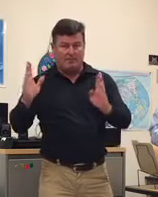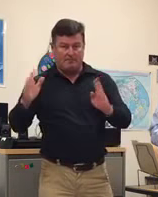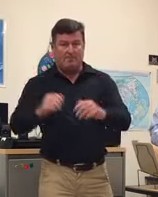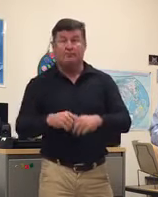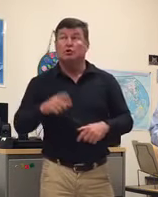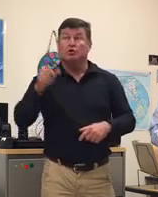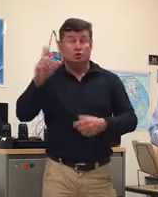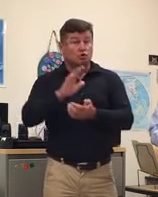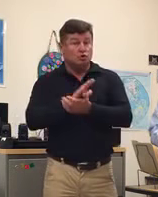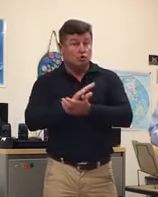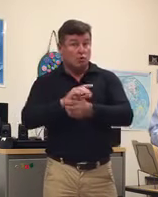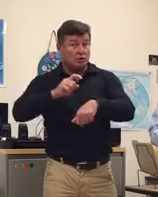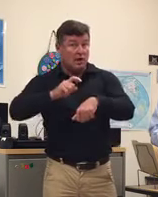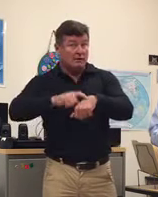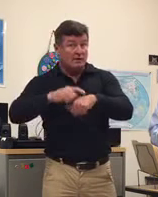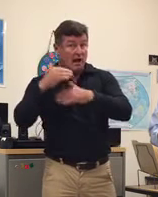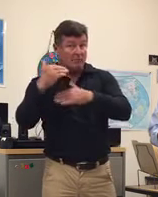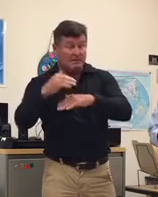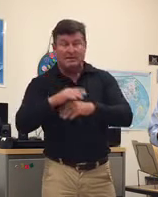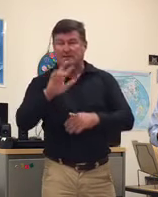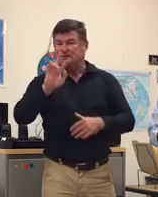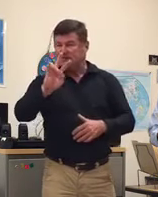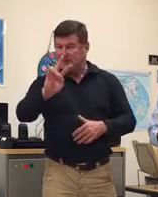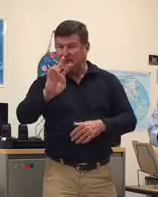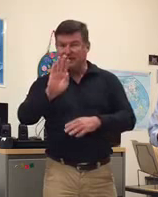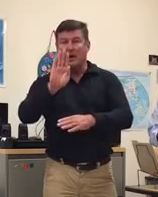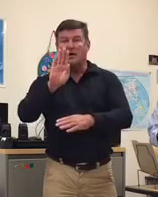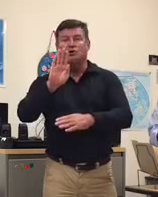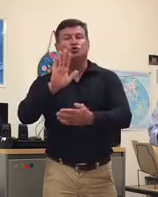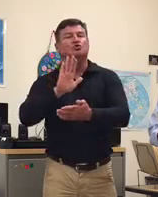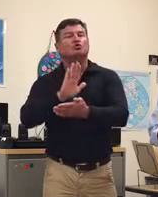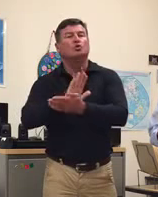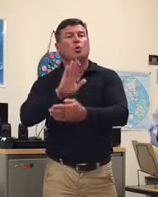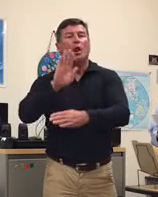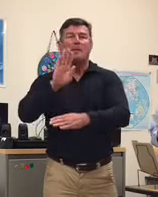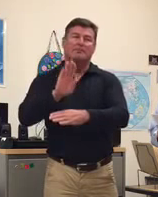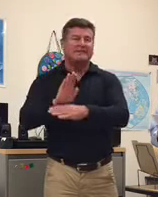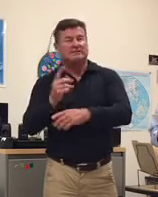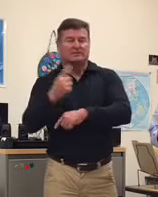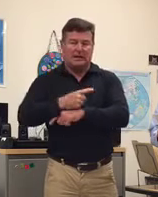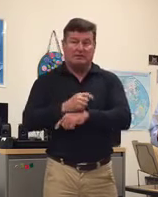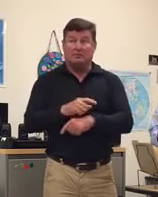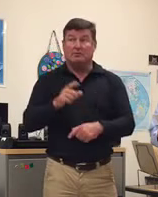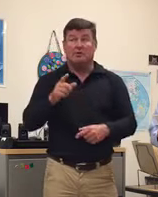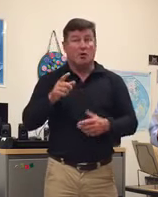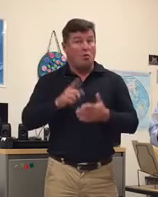The first deadline is seven school business days. What happens within seven school business days?